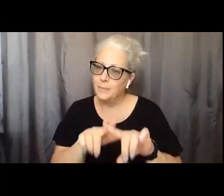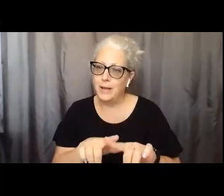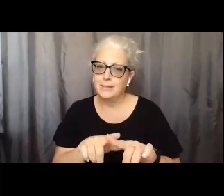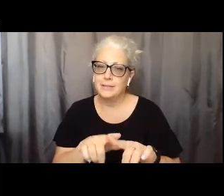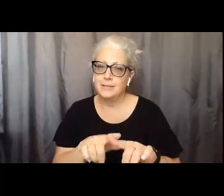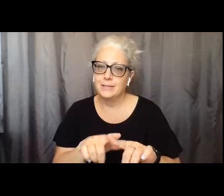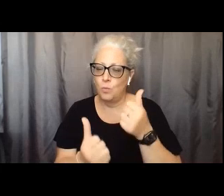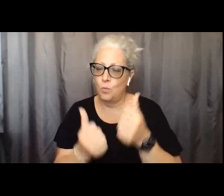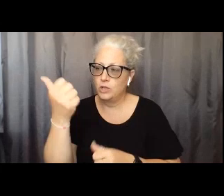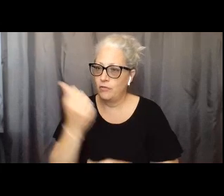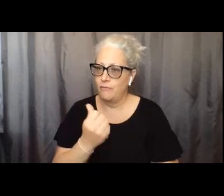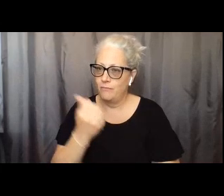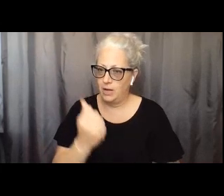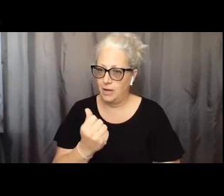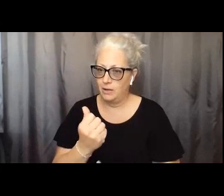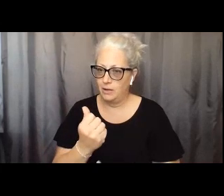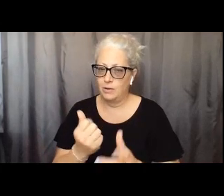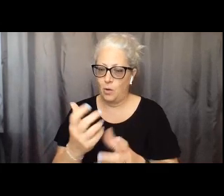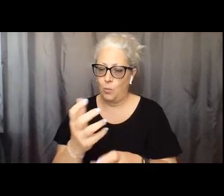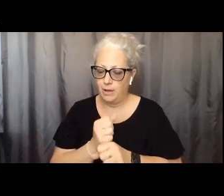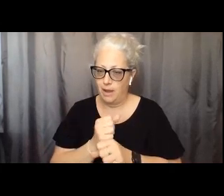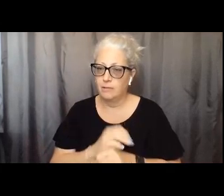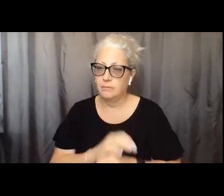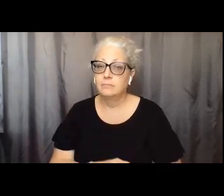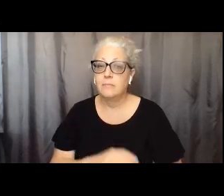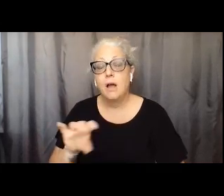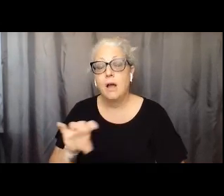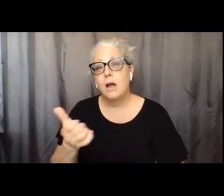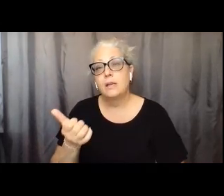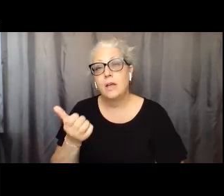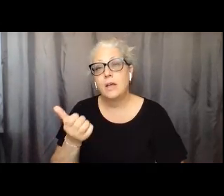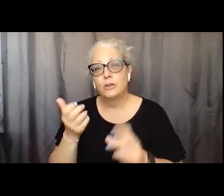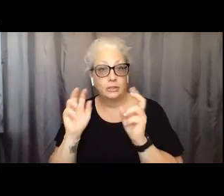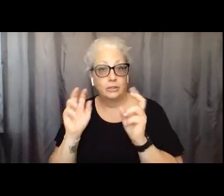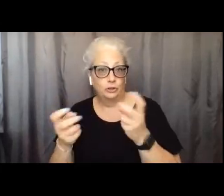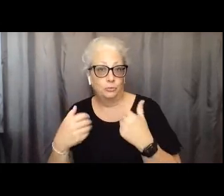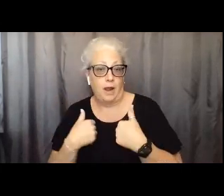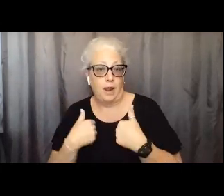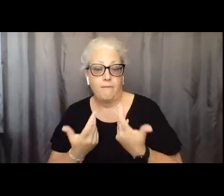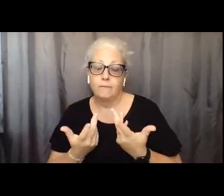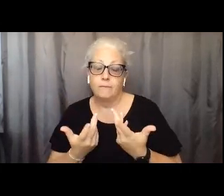that we will have in the future is about our historic buildings. [Roby Poche (DES)] These are more complicated